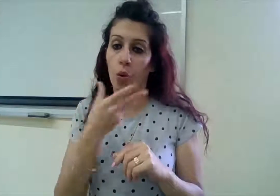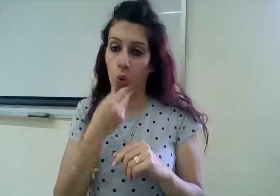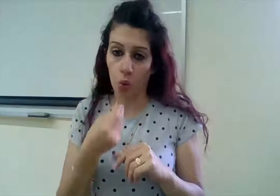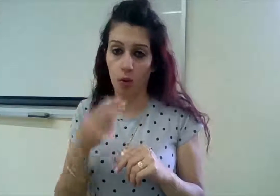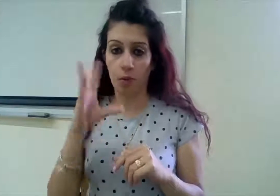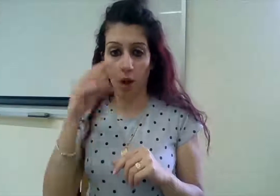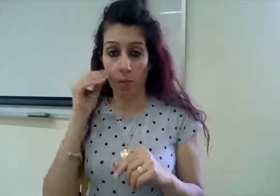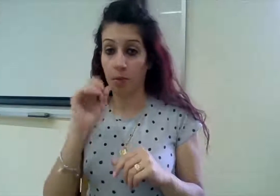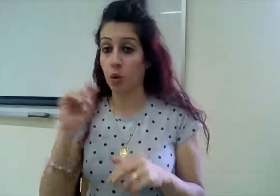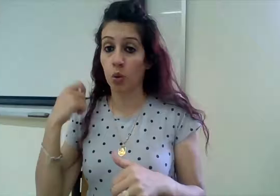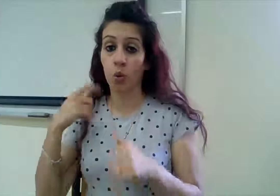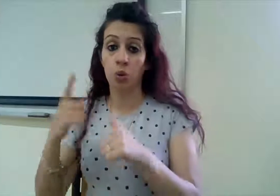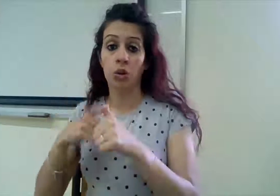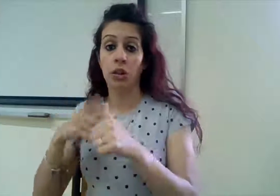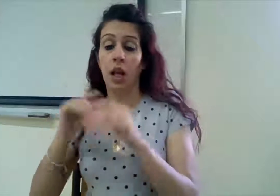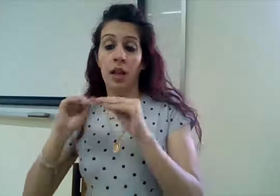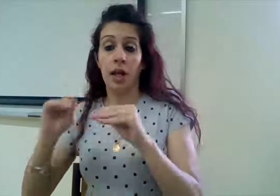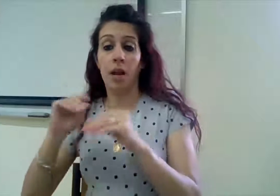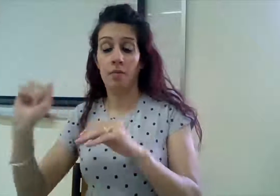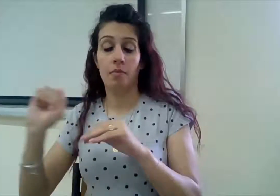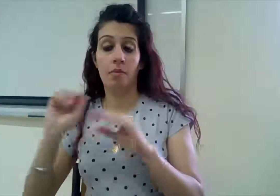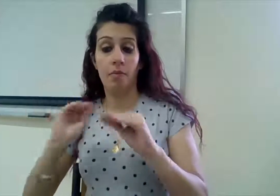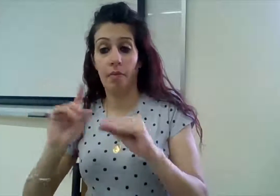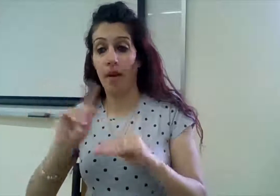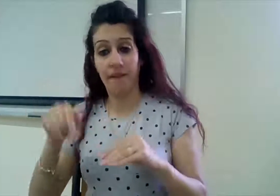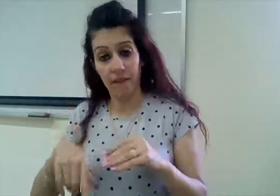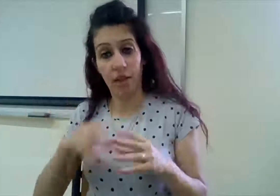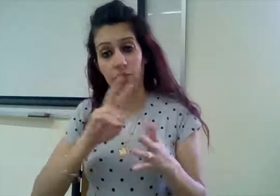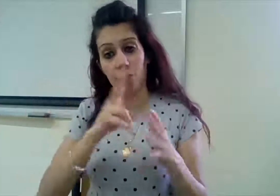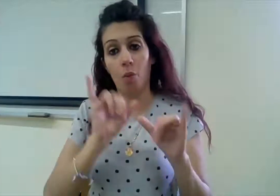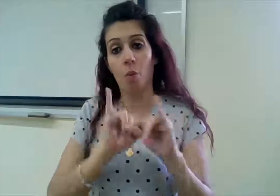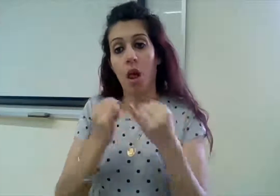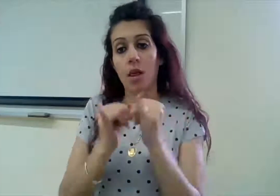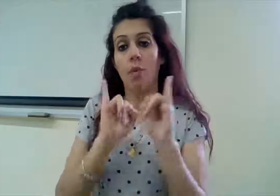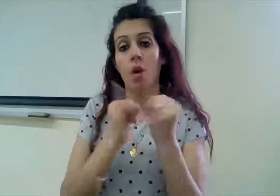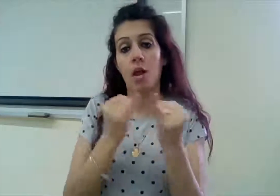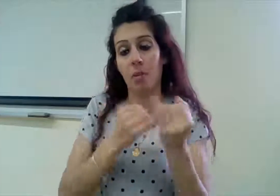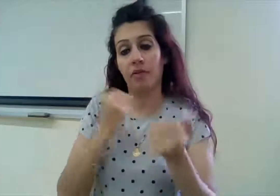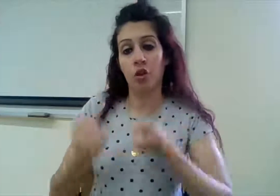promise be coming true and reaching all learners so thanks again to everybody